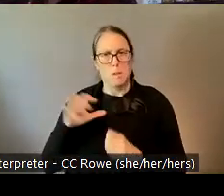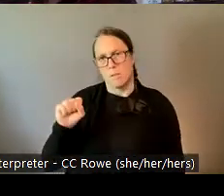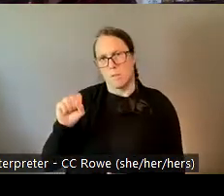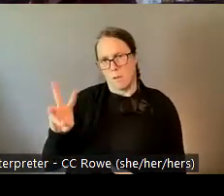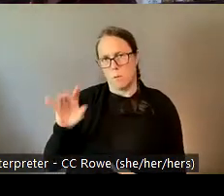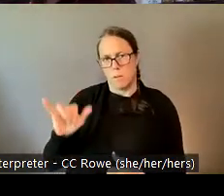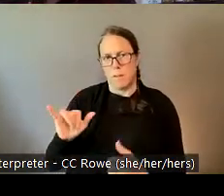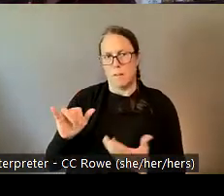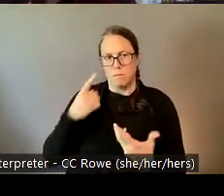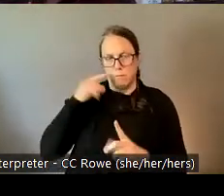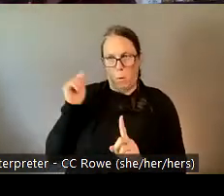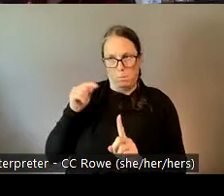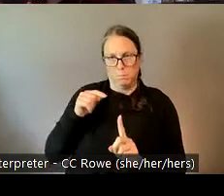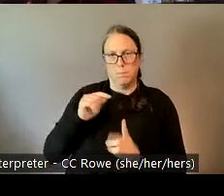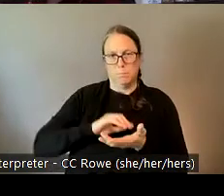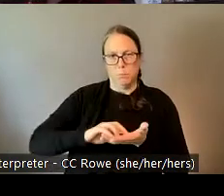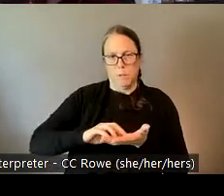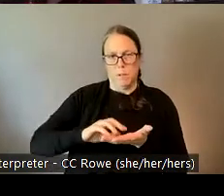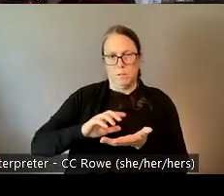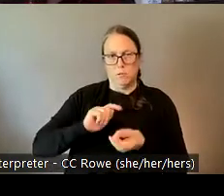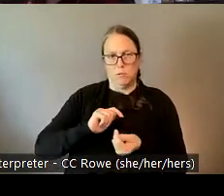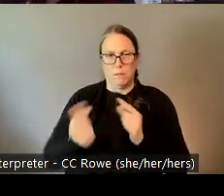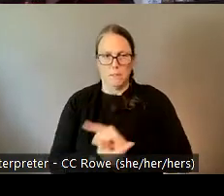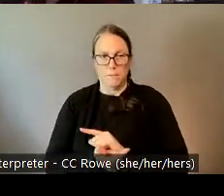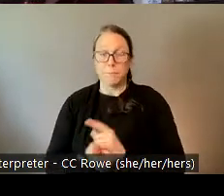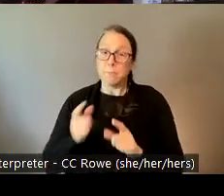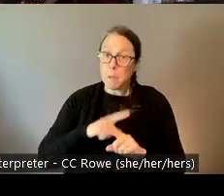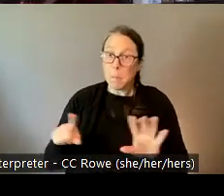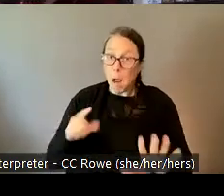However, human intervention is recommended for best results